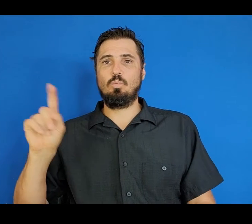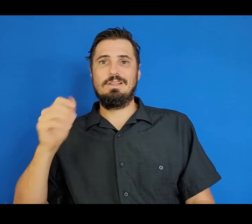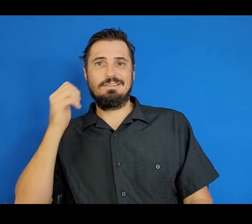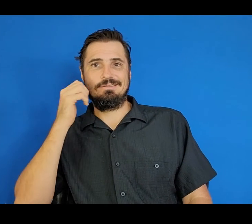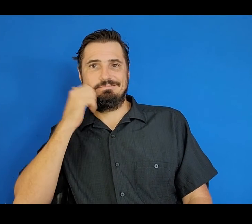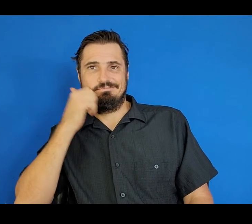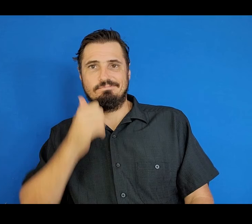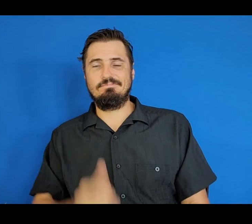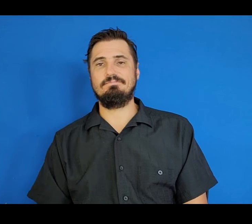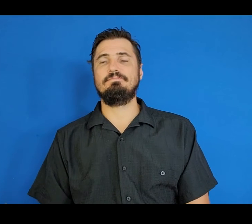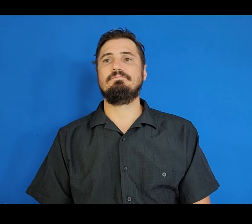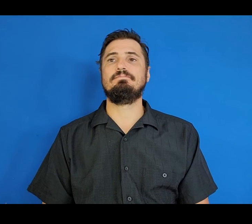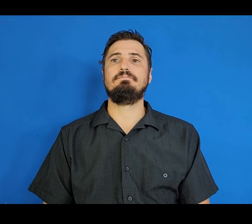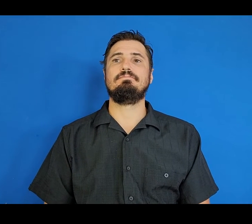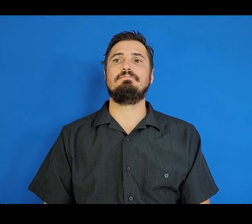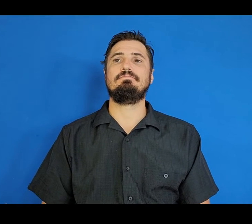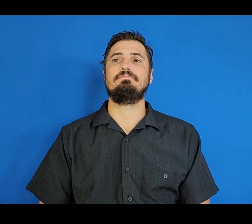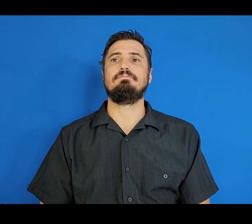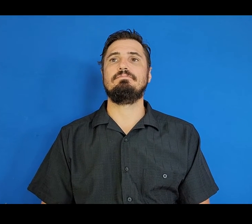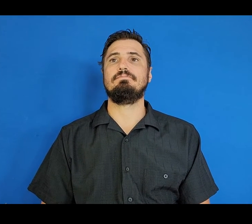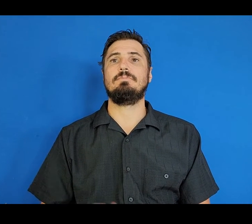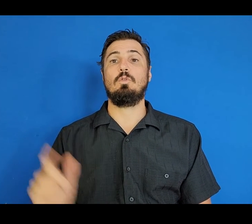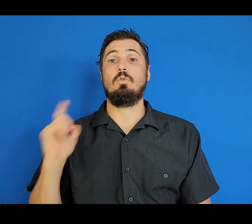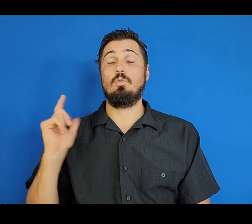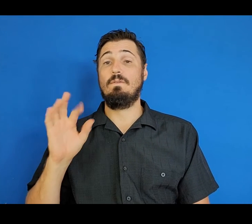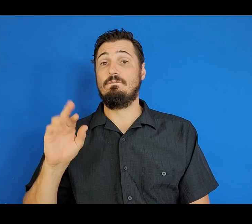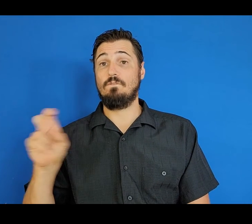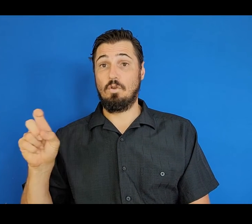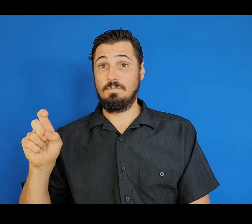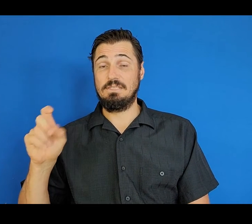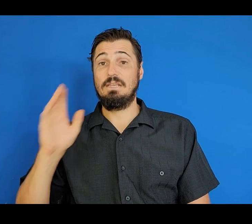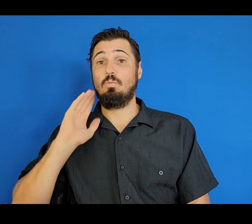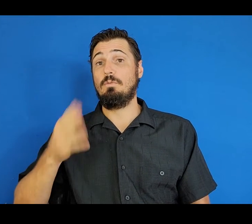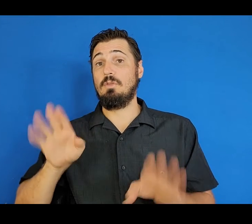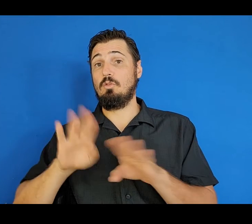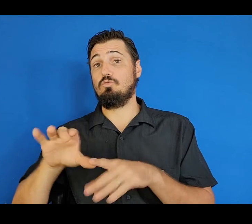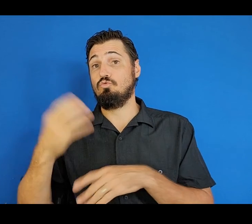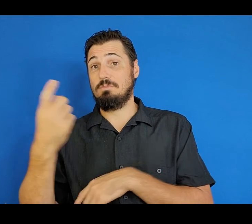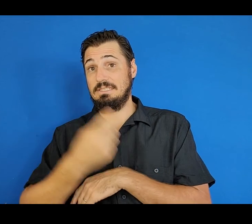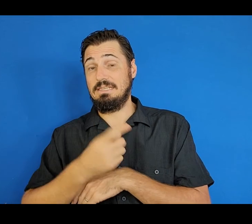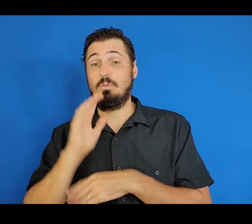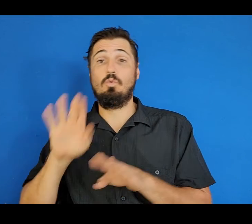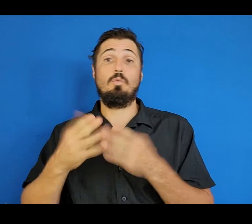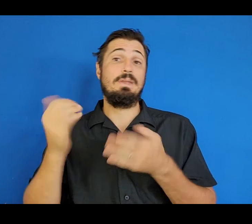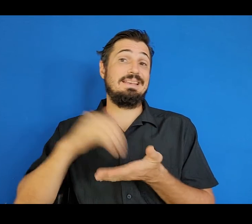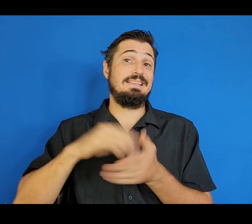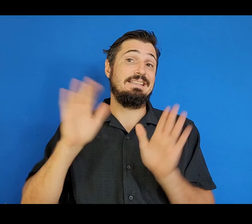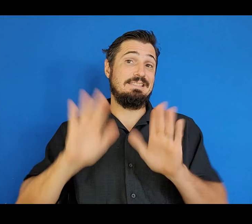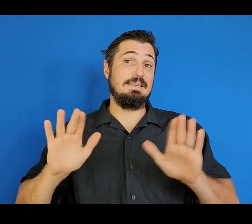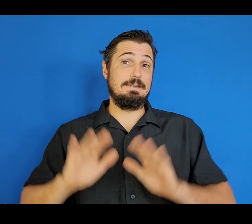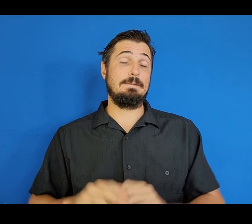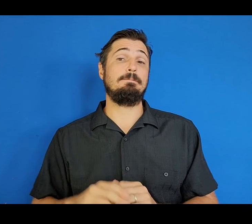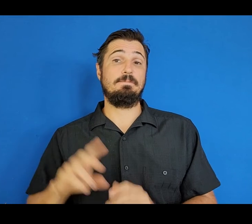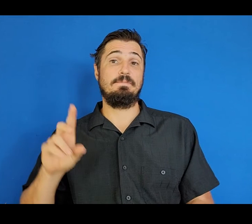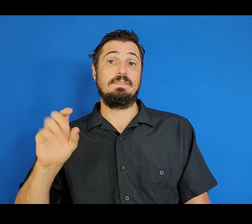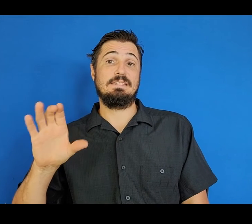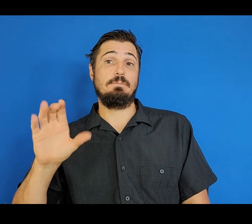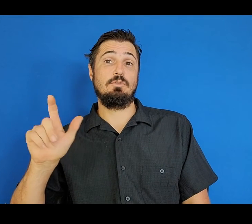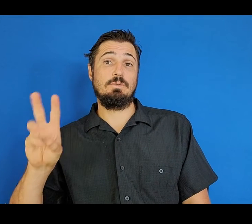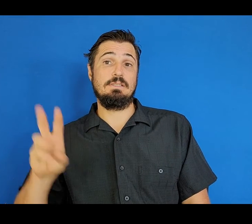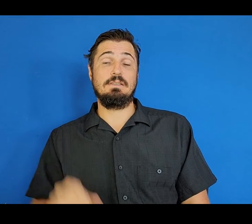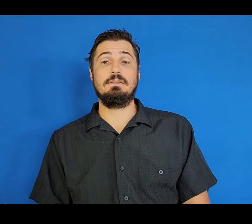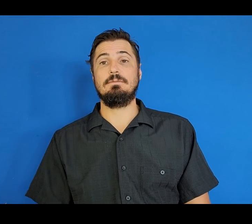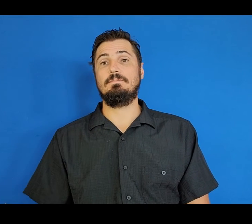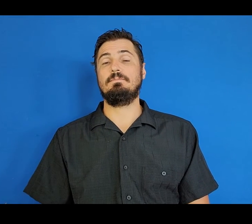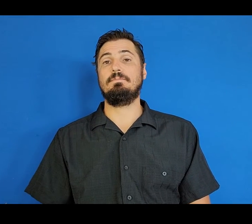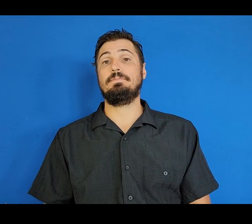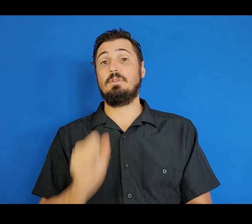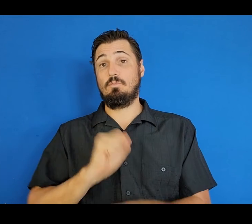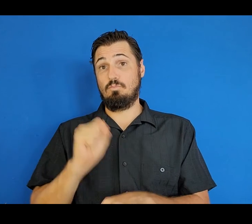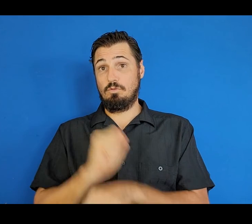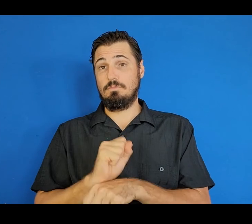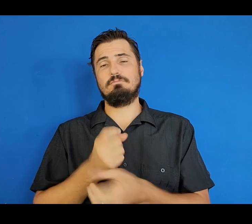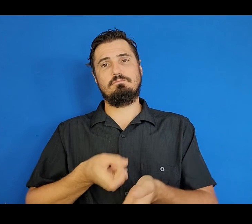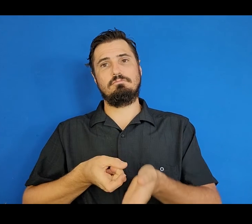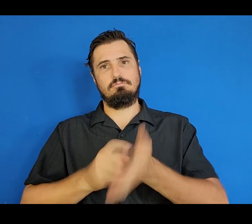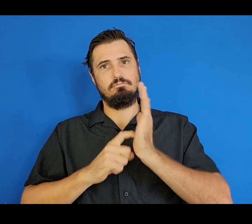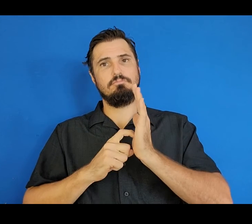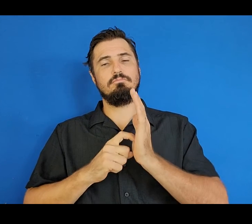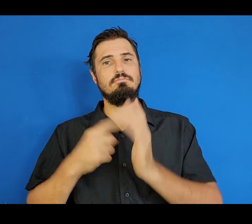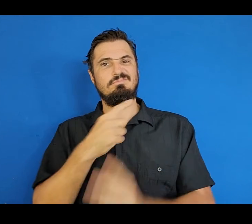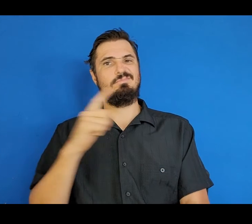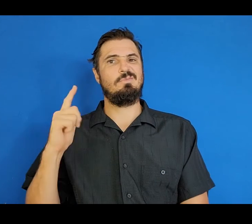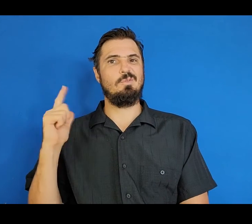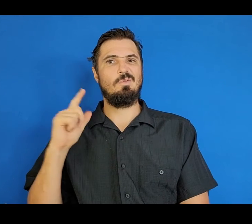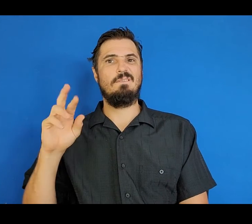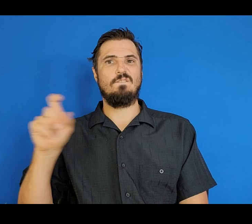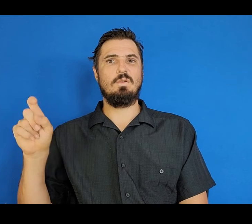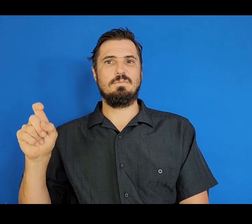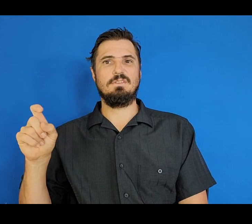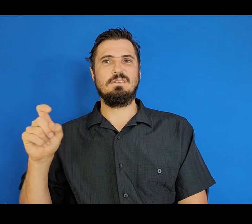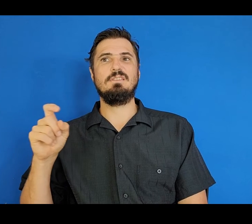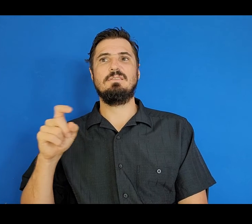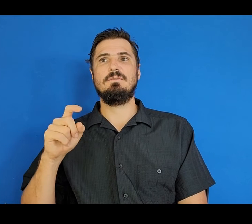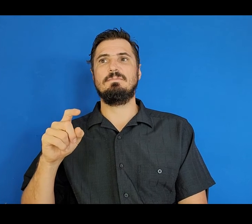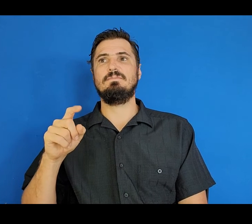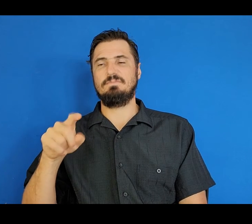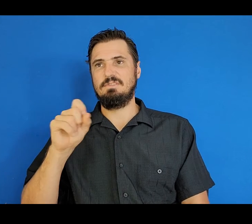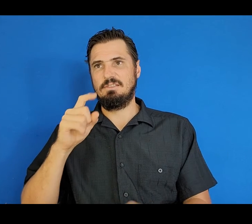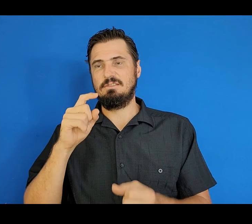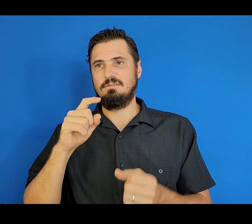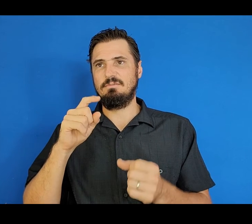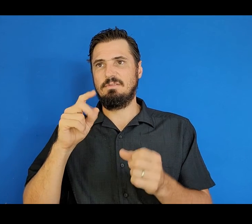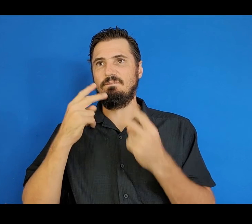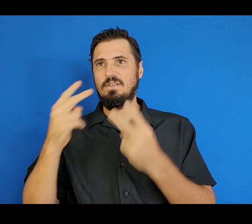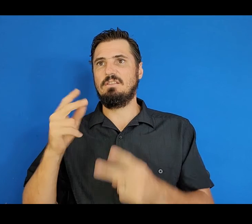Lihue Pharmacy’s free testing will be closed on Christmas Day and reopen on Sunday, December 26th. Appointments are required at Lihue Pharmacy by visiting AlohaClear.com